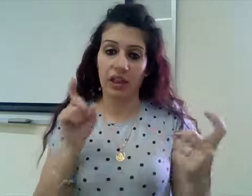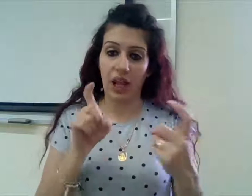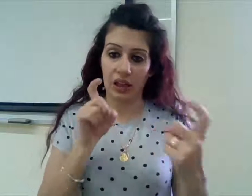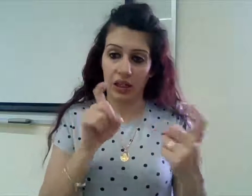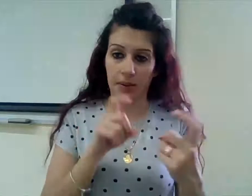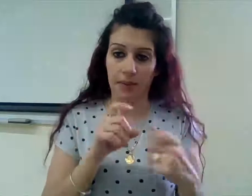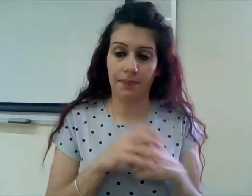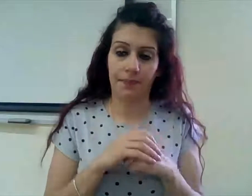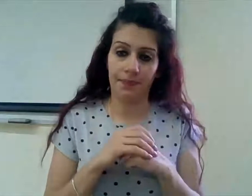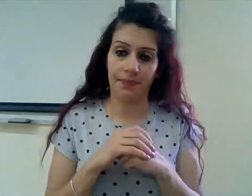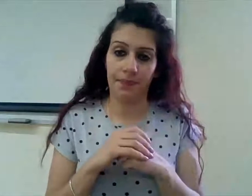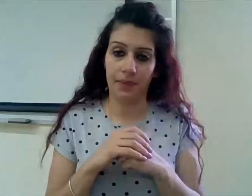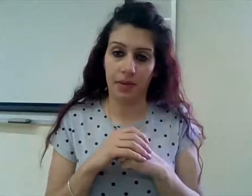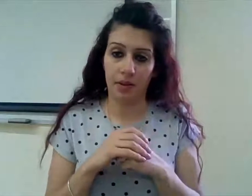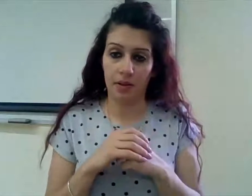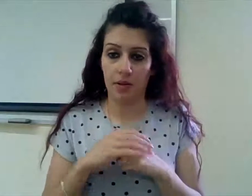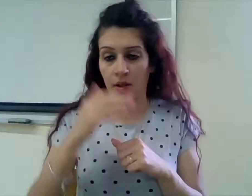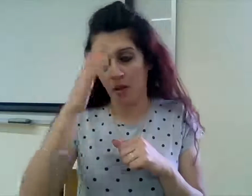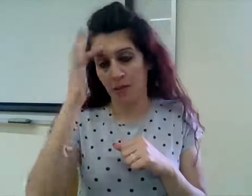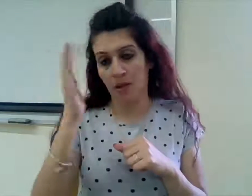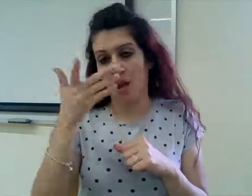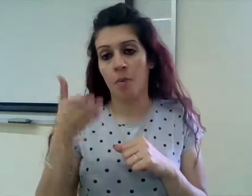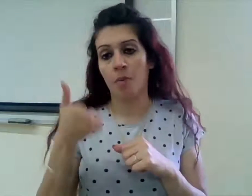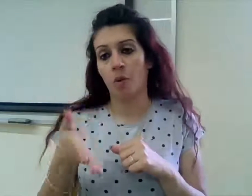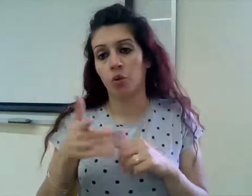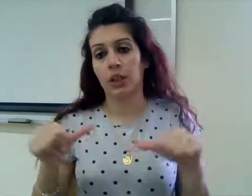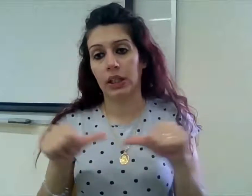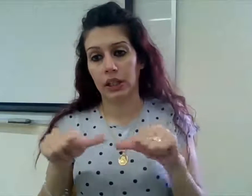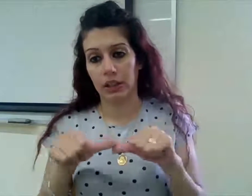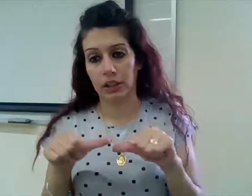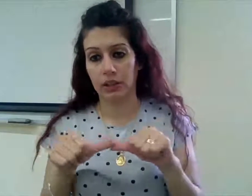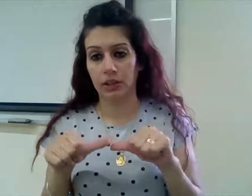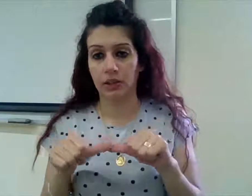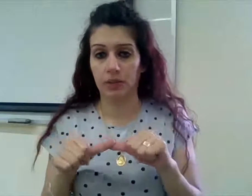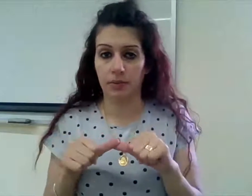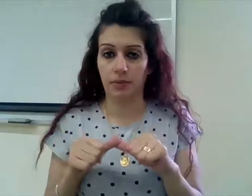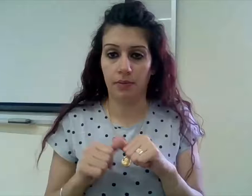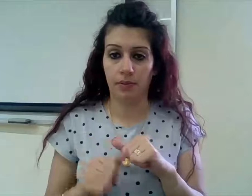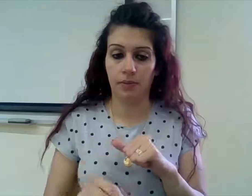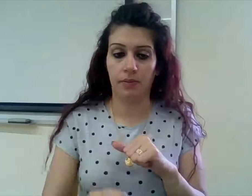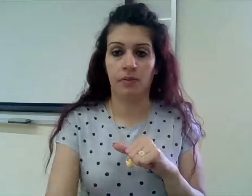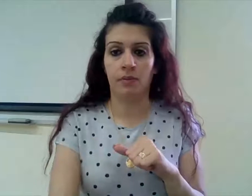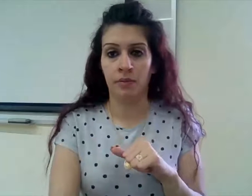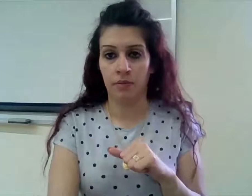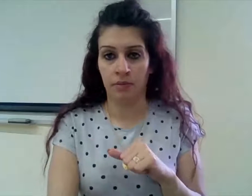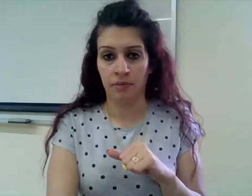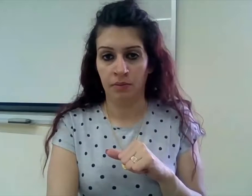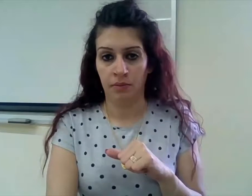and part of that is around ensuring easyread is available for learners with